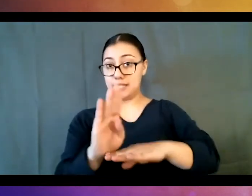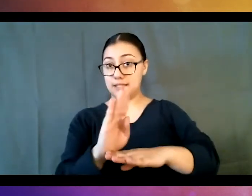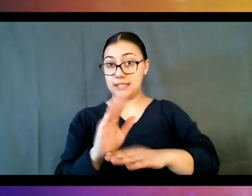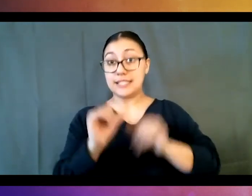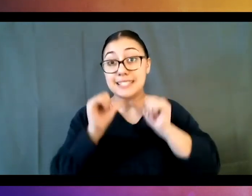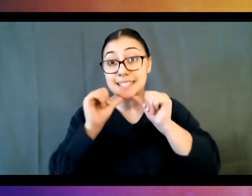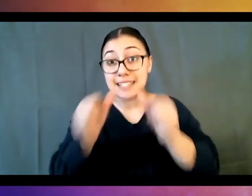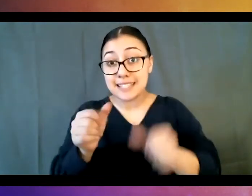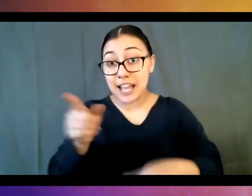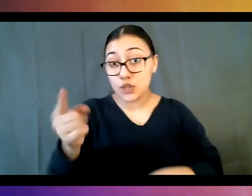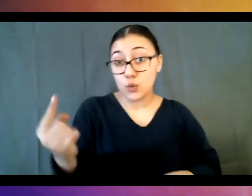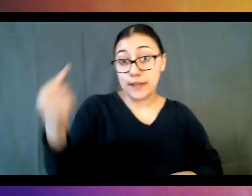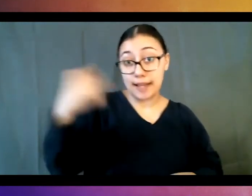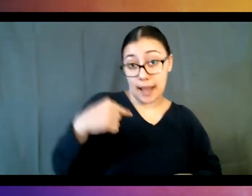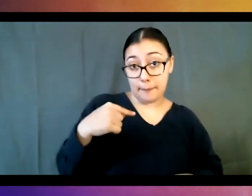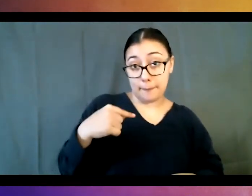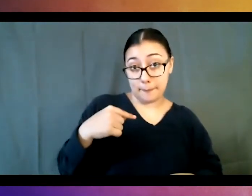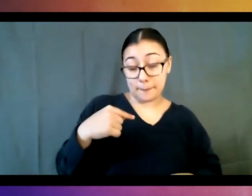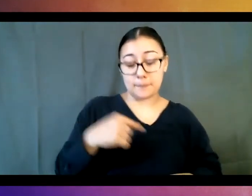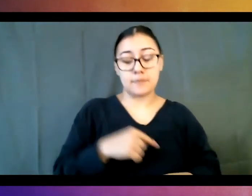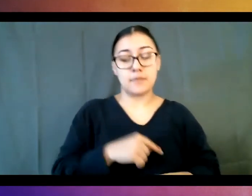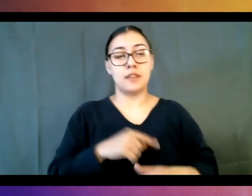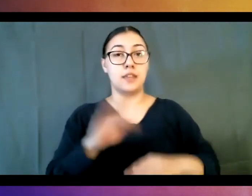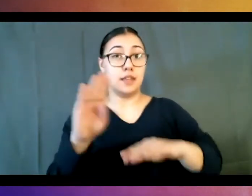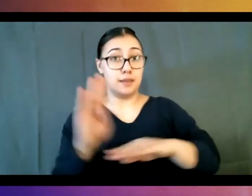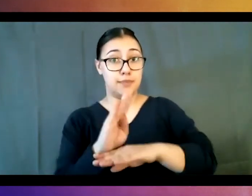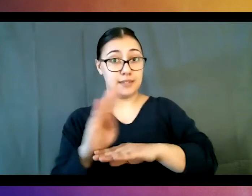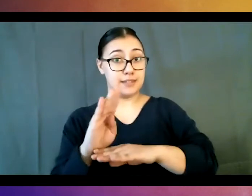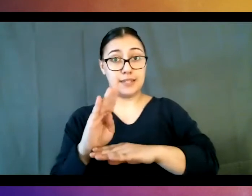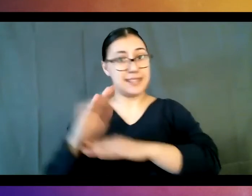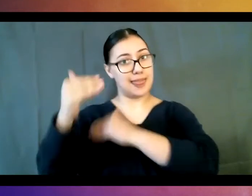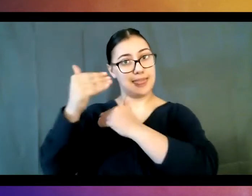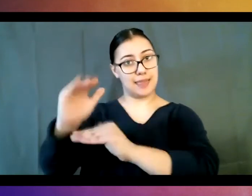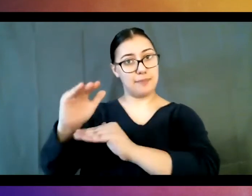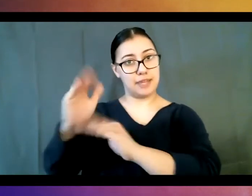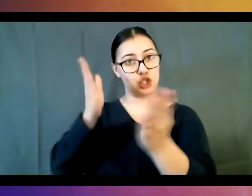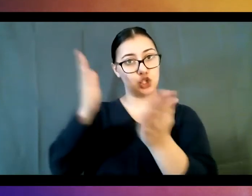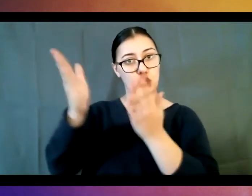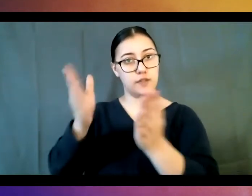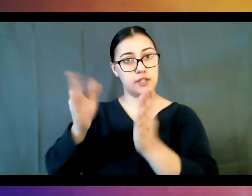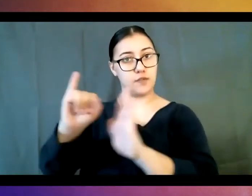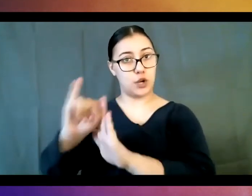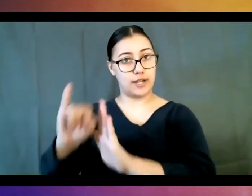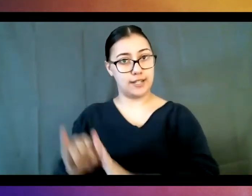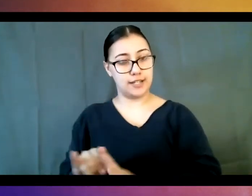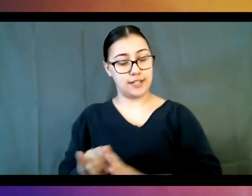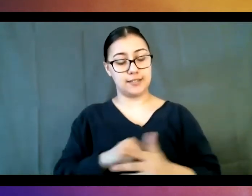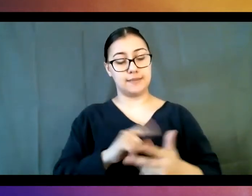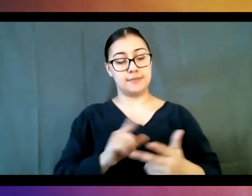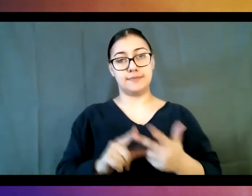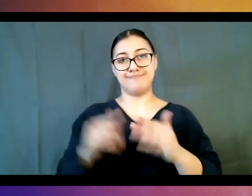restricting or limiting service, disparate treatment, failure